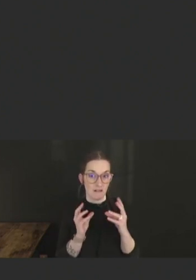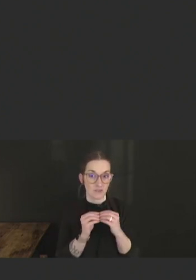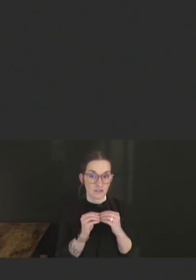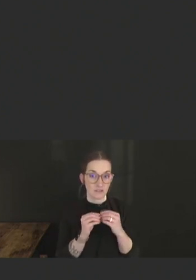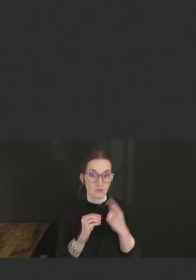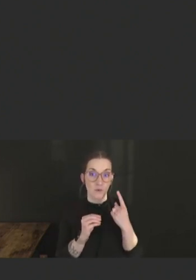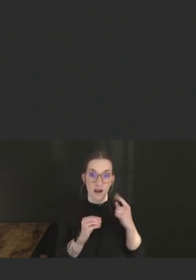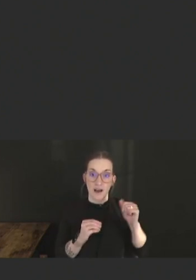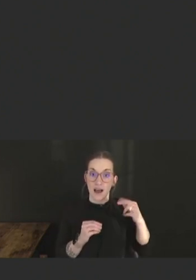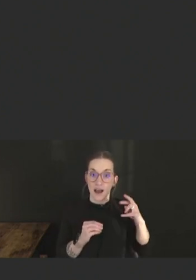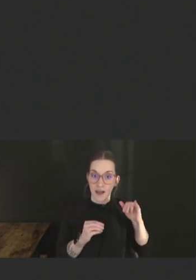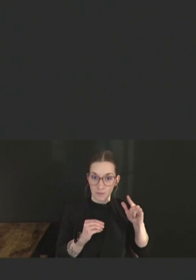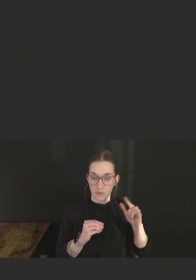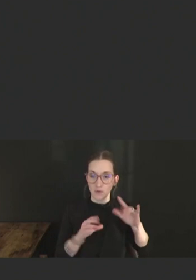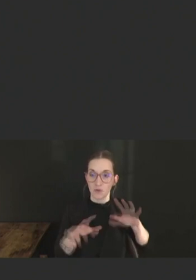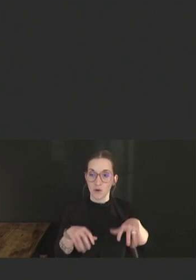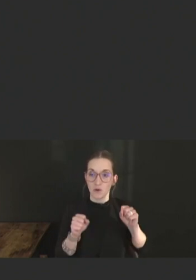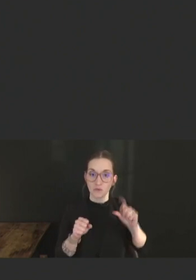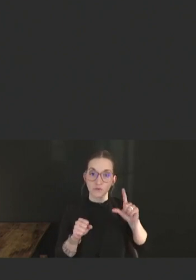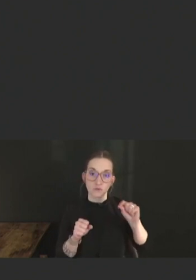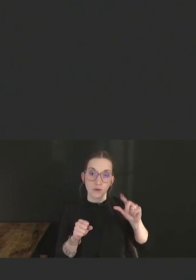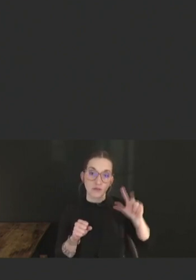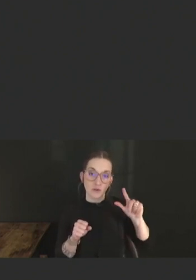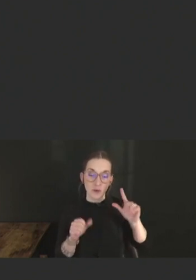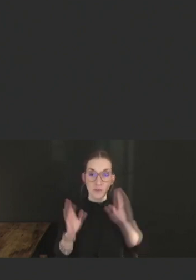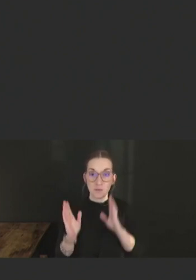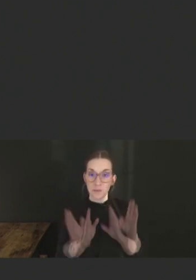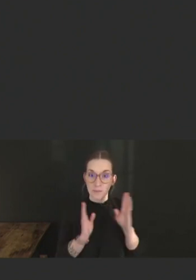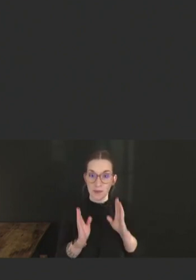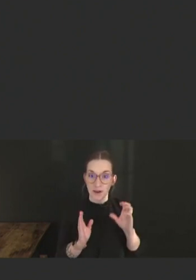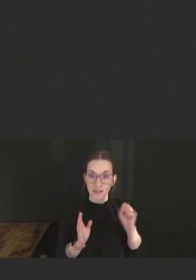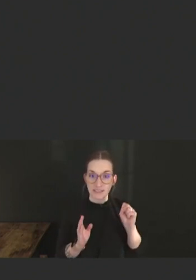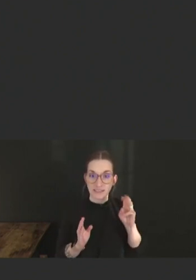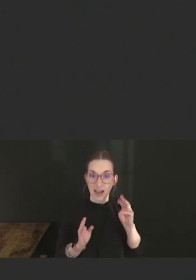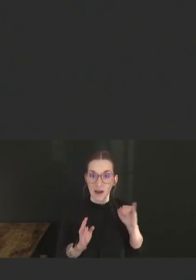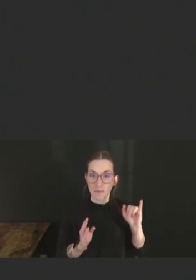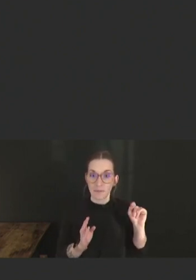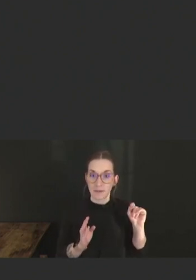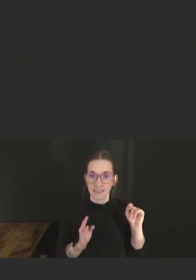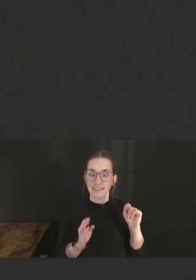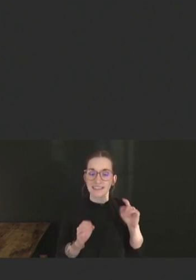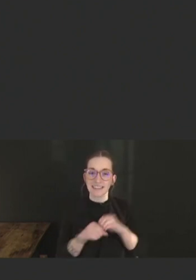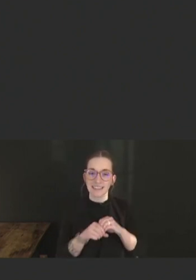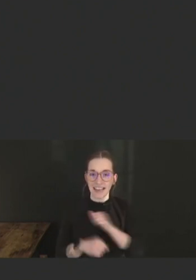In April, we're hosting the 2023 Preparedness Summit in Atlanta, Georgia, and some of our